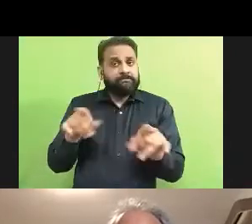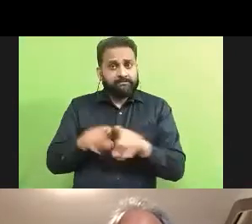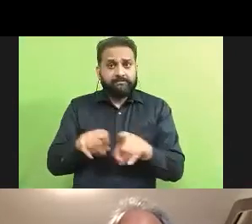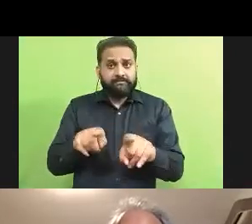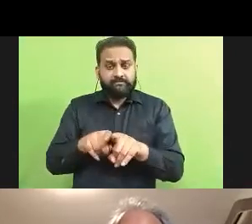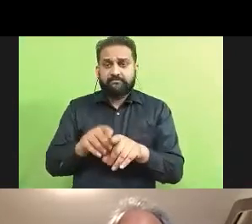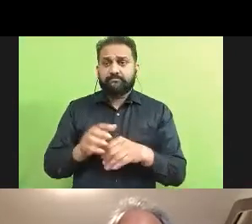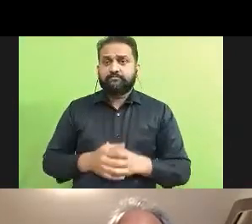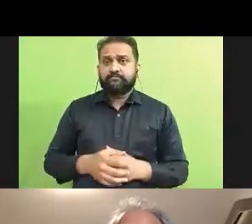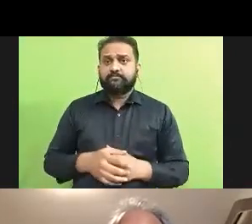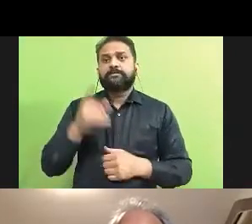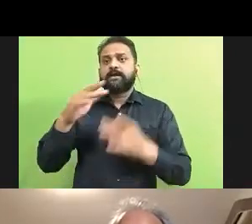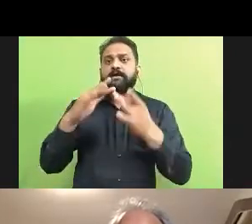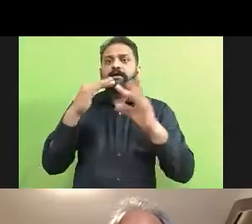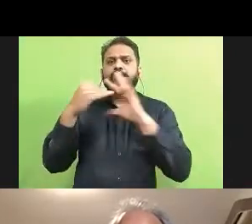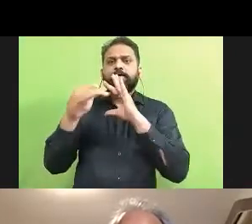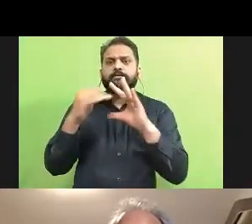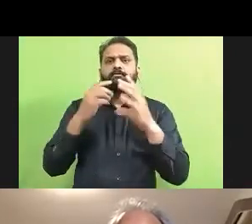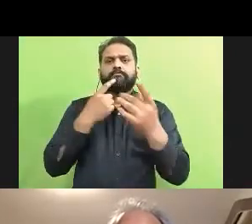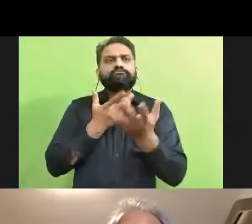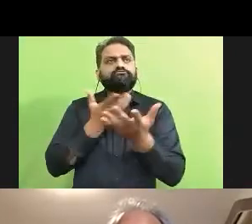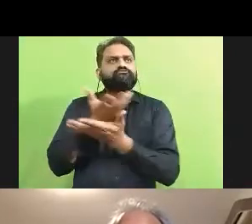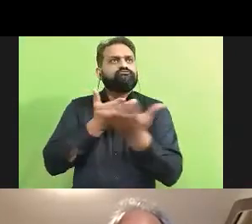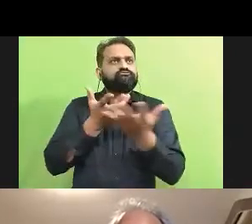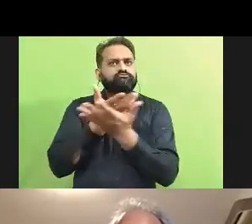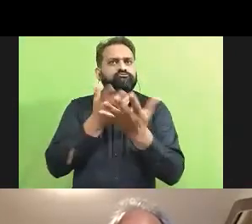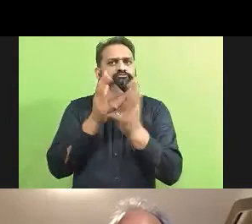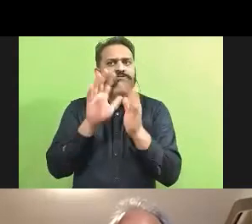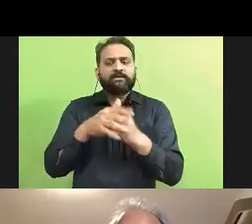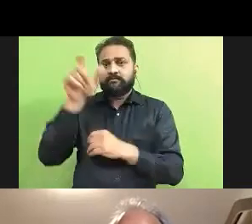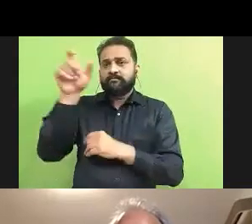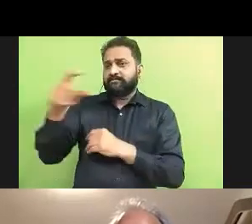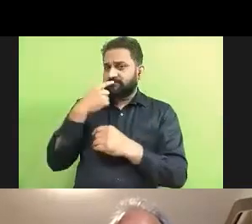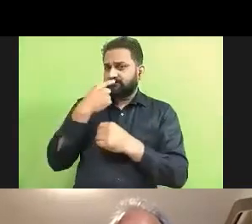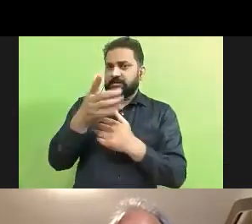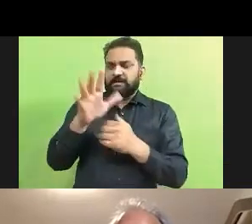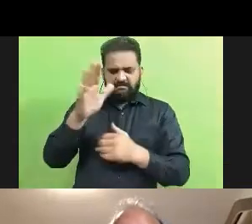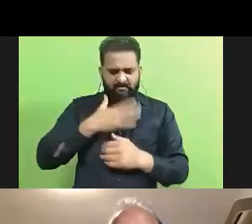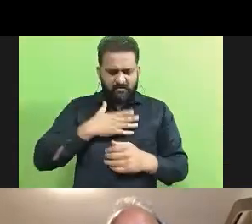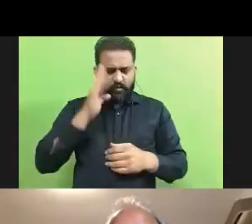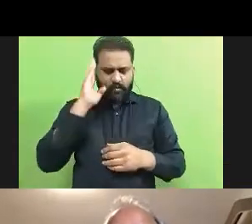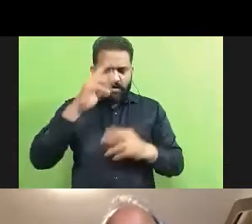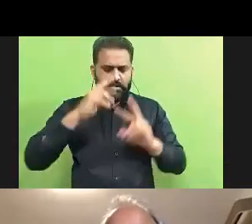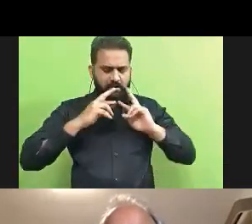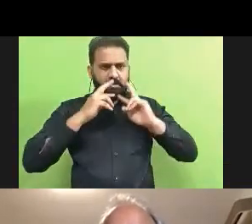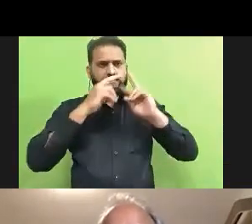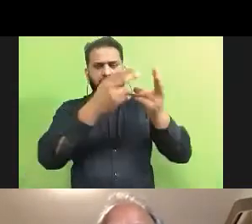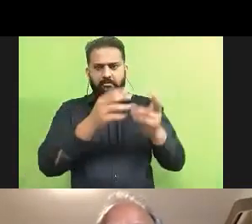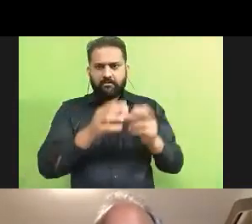communication where the person has said that i will reply you after i come back from holiday